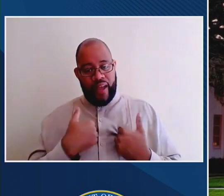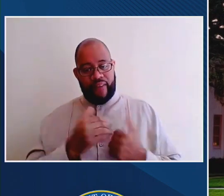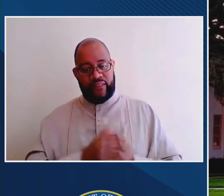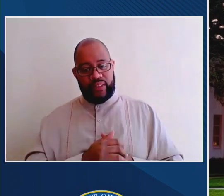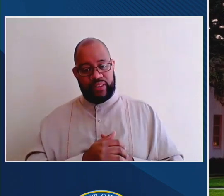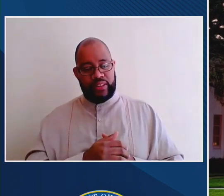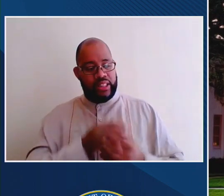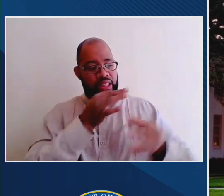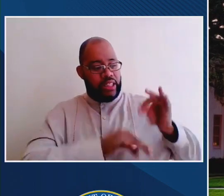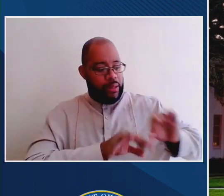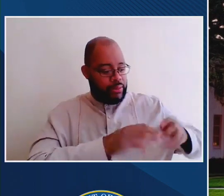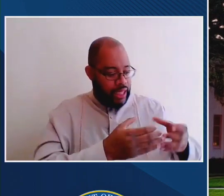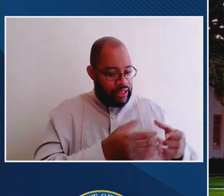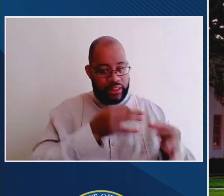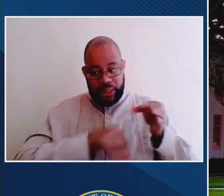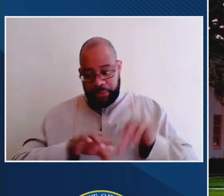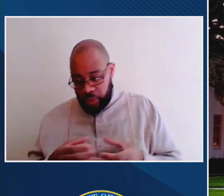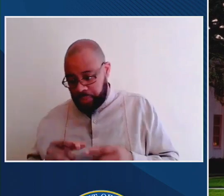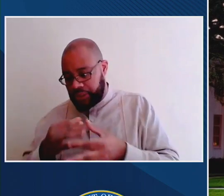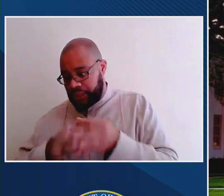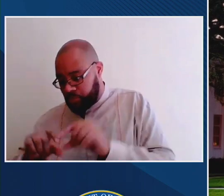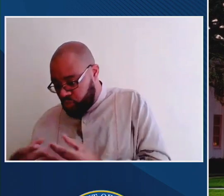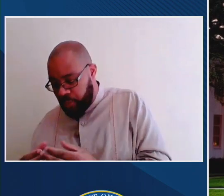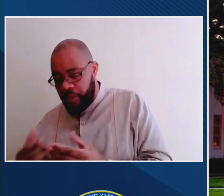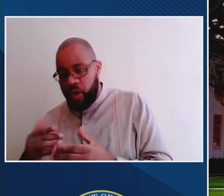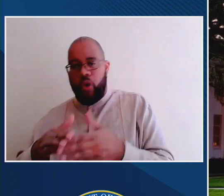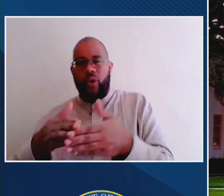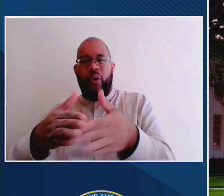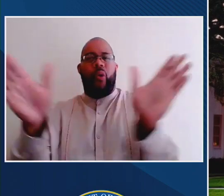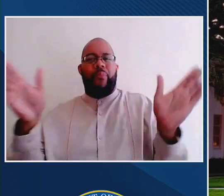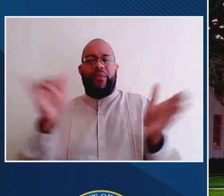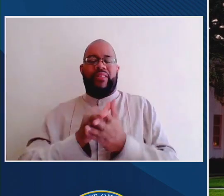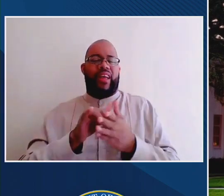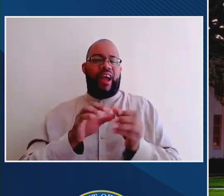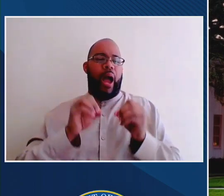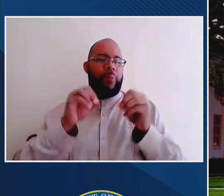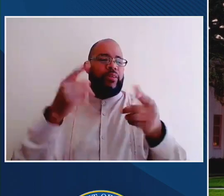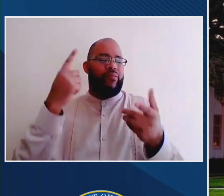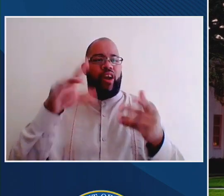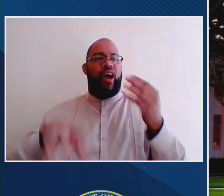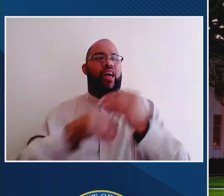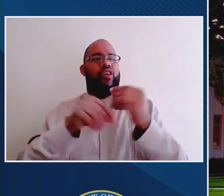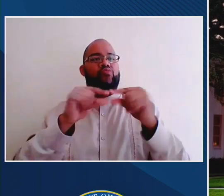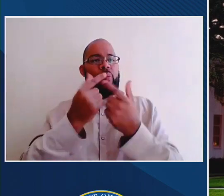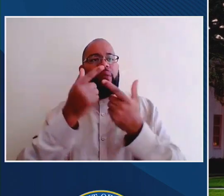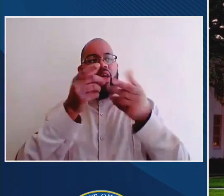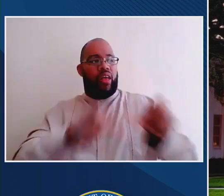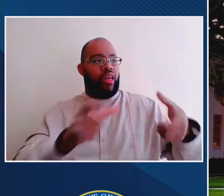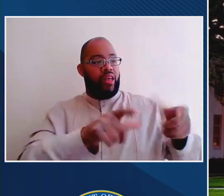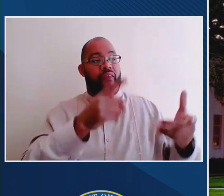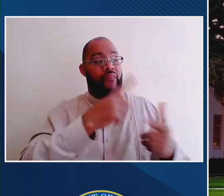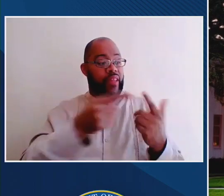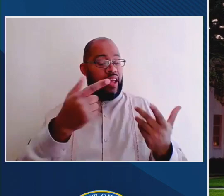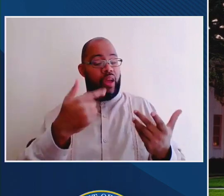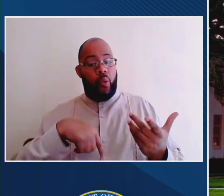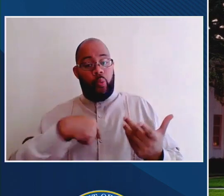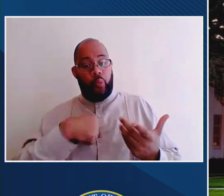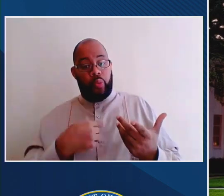subsets of subsets of groups. You open up the door for additional groups to be had. So all of a sudden we're always going to be missing somebody.